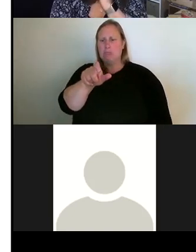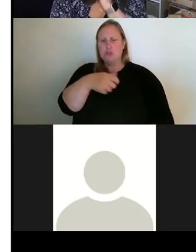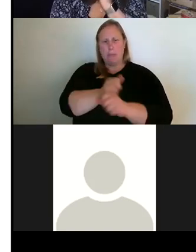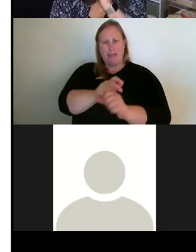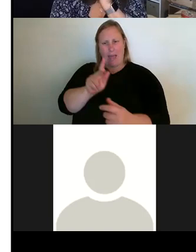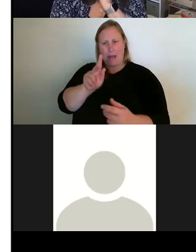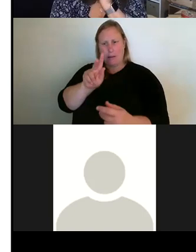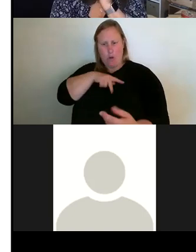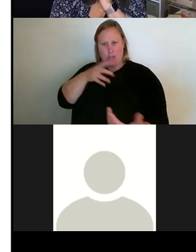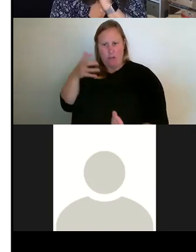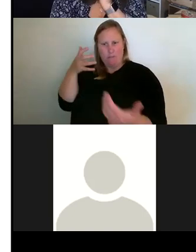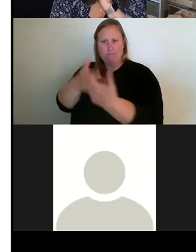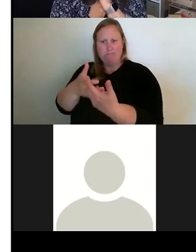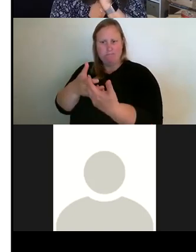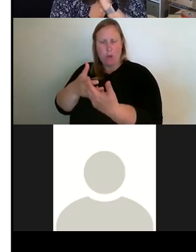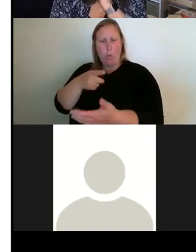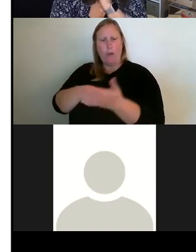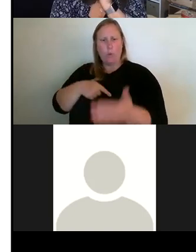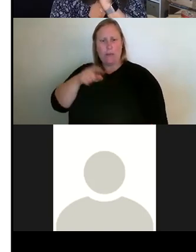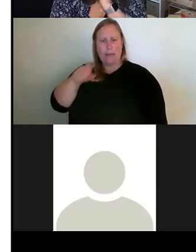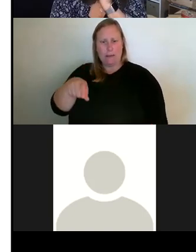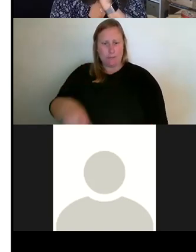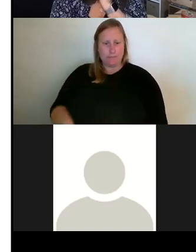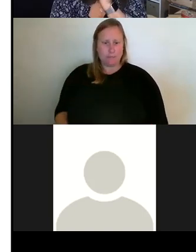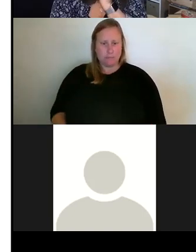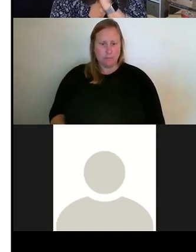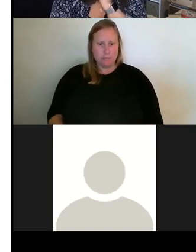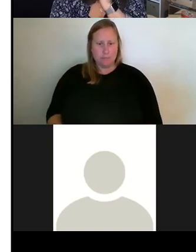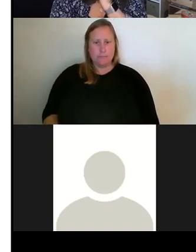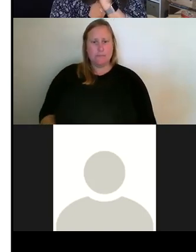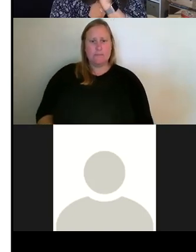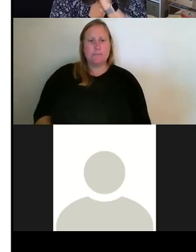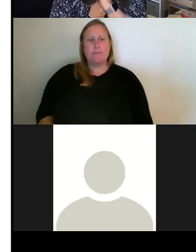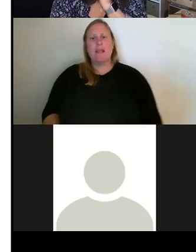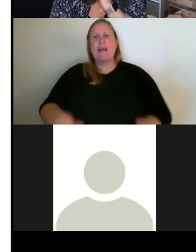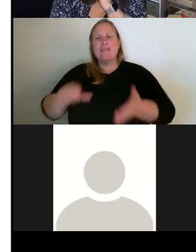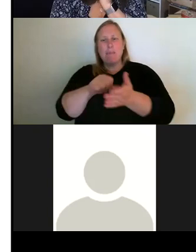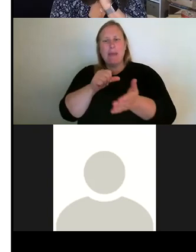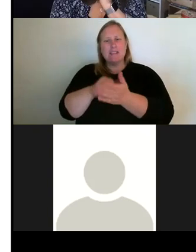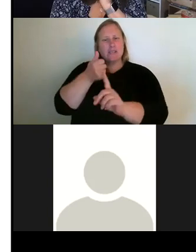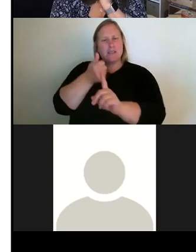You might notice that the pages themselves have been reordered in terms of the way the information